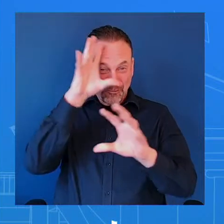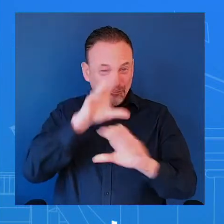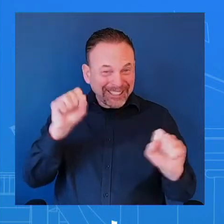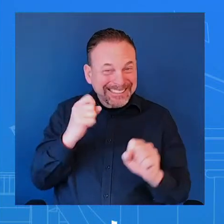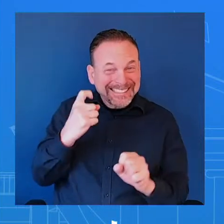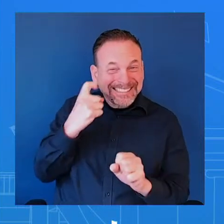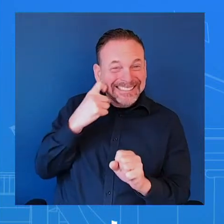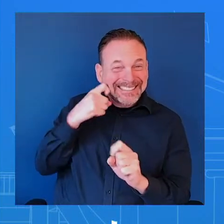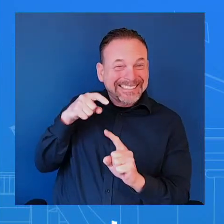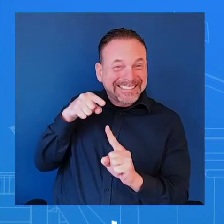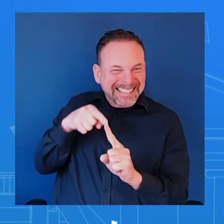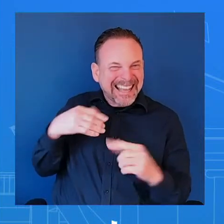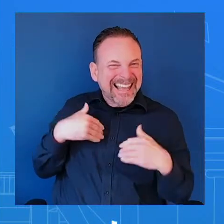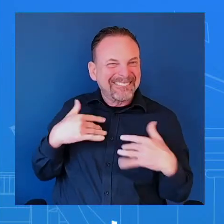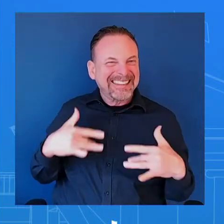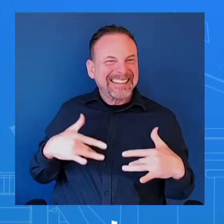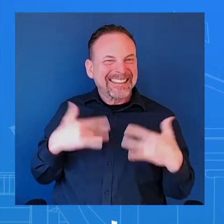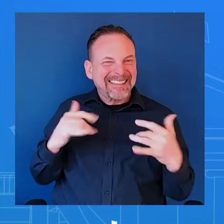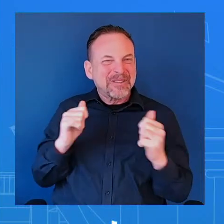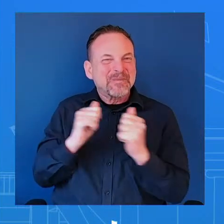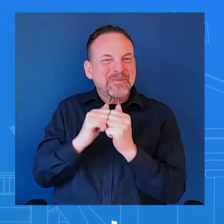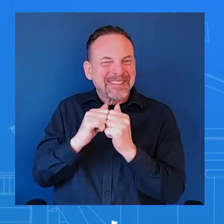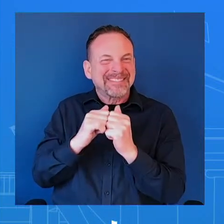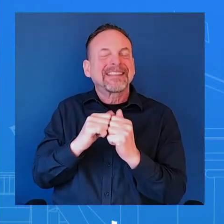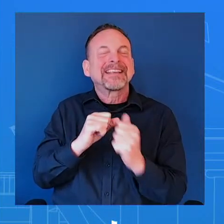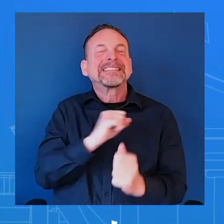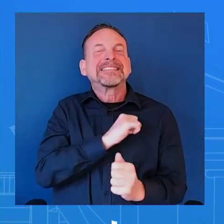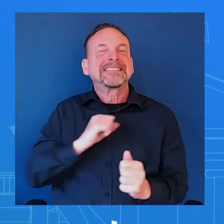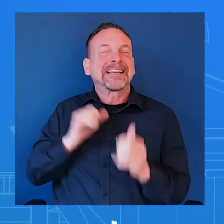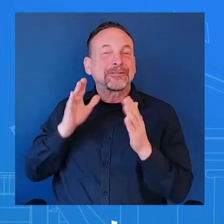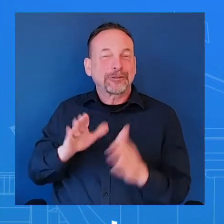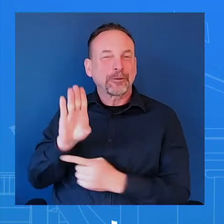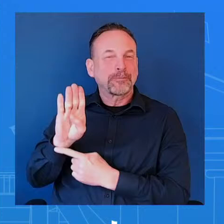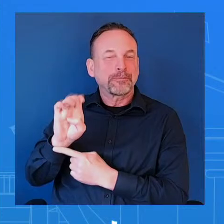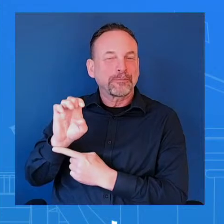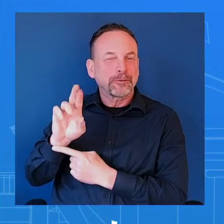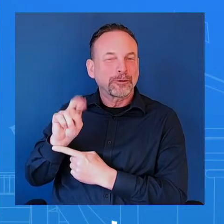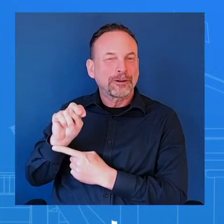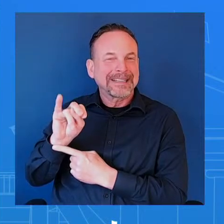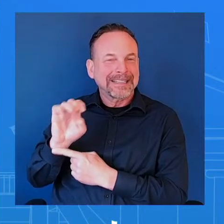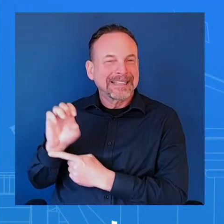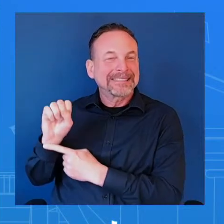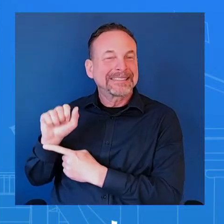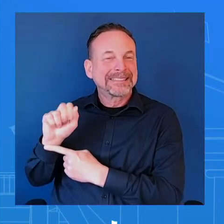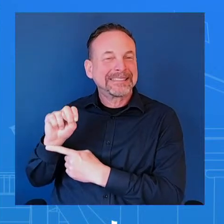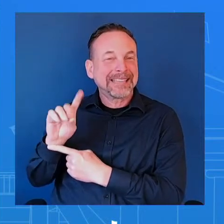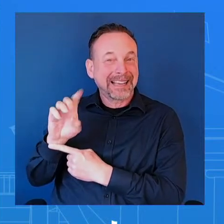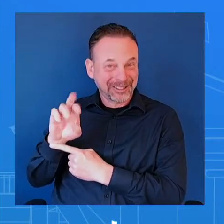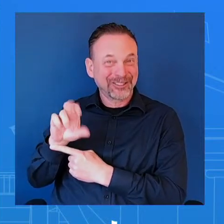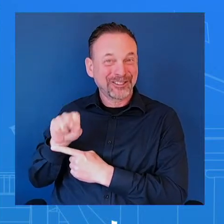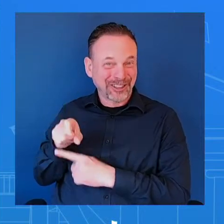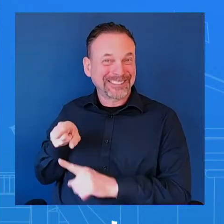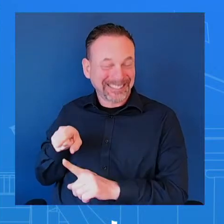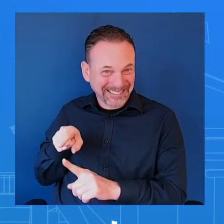Twenty-seven million Americans have asthma, including 4 million kids. The reality is, the price of inhalers